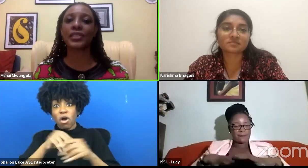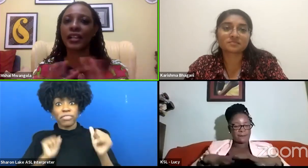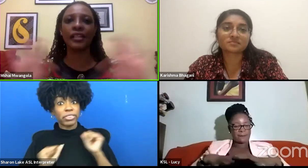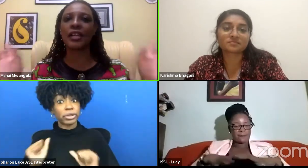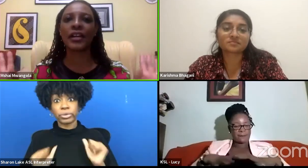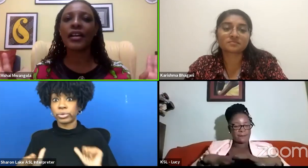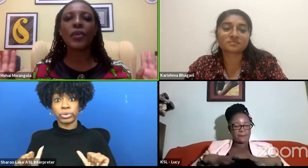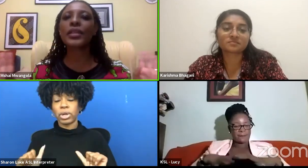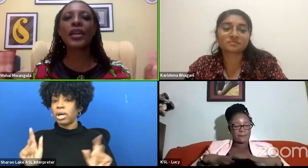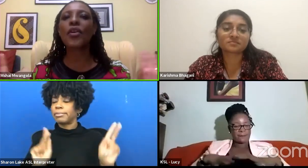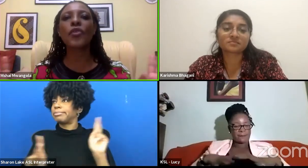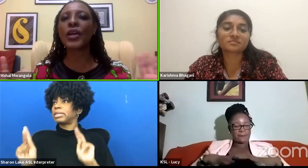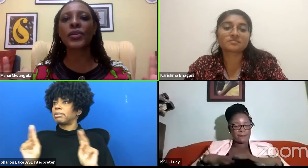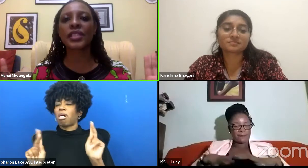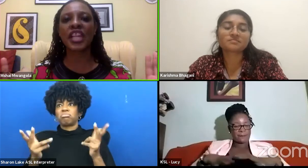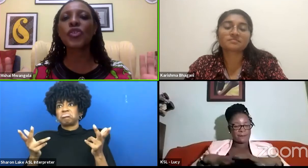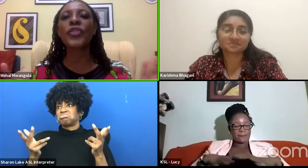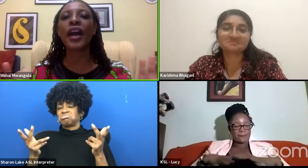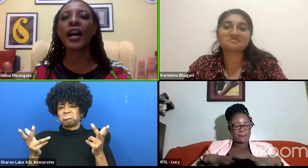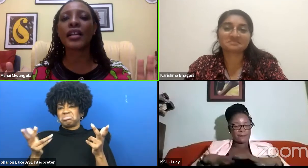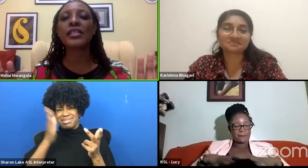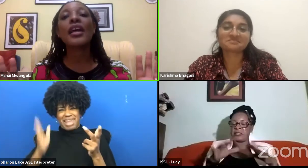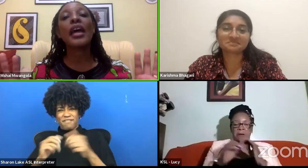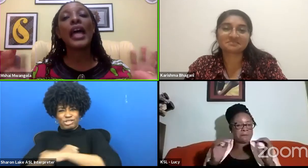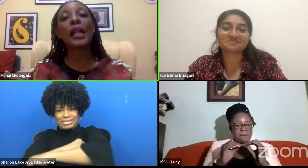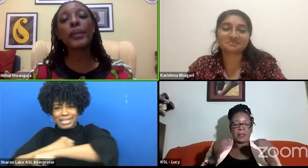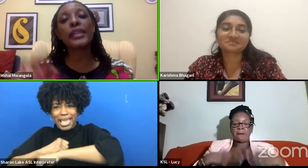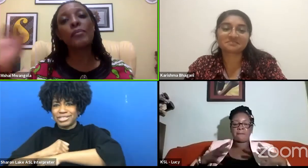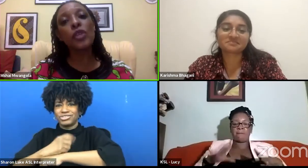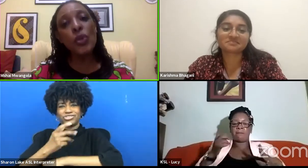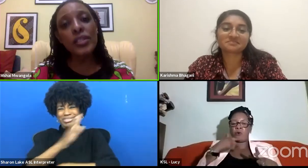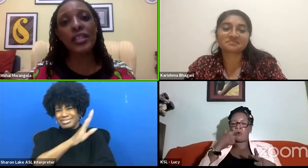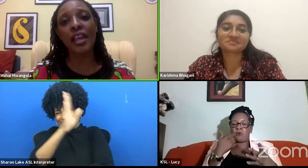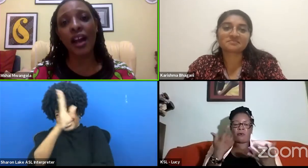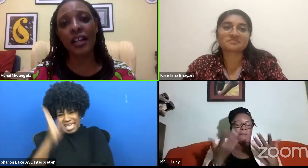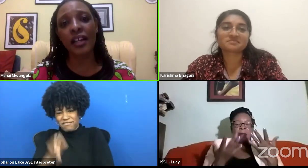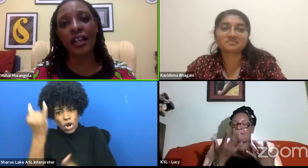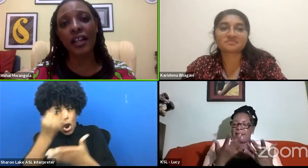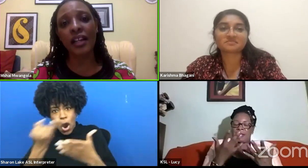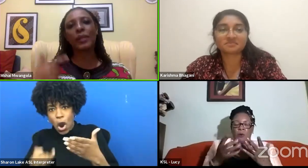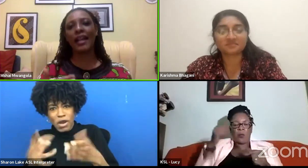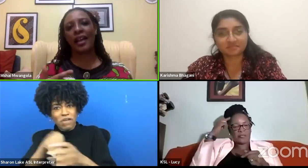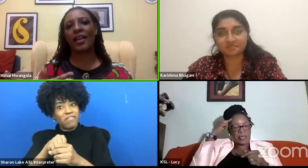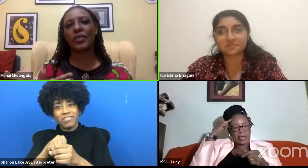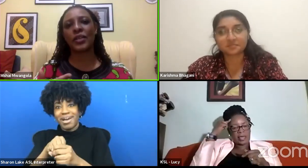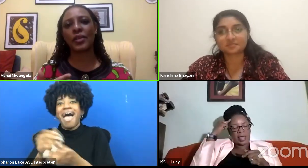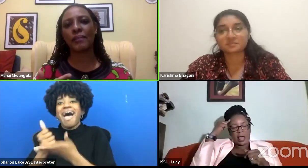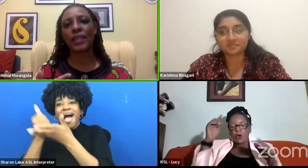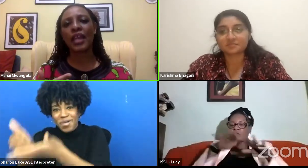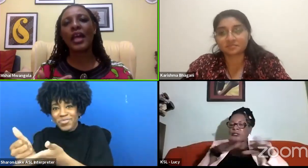certainly never would think of going on stage or the arts helping them use the arts to help us plan a curriculum.